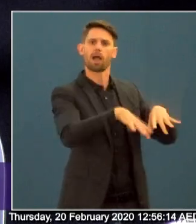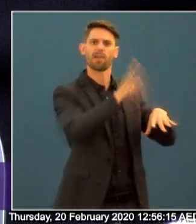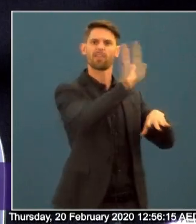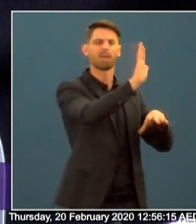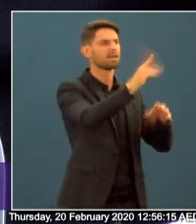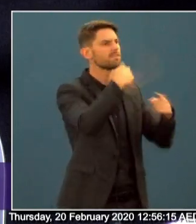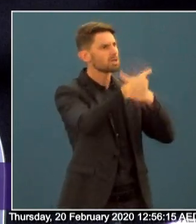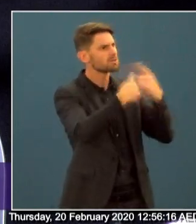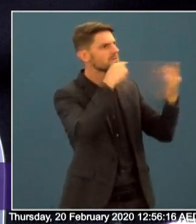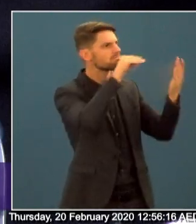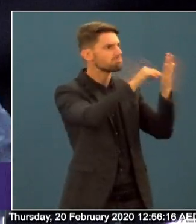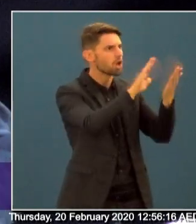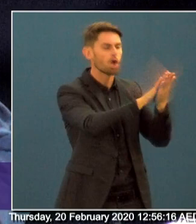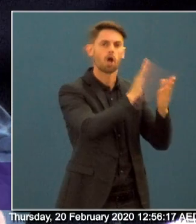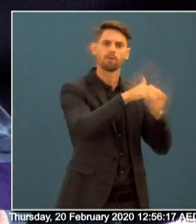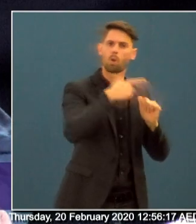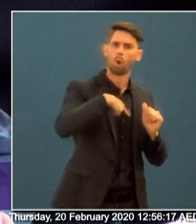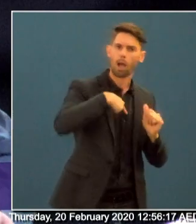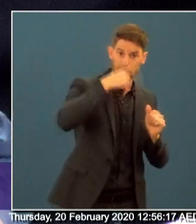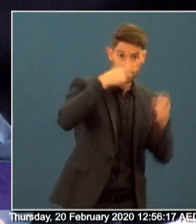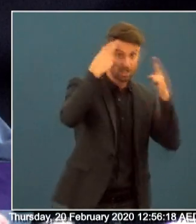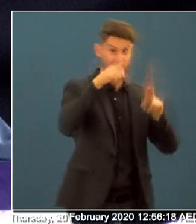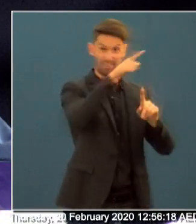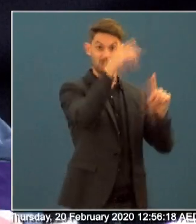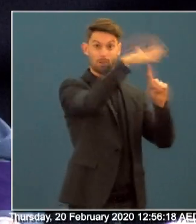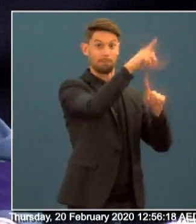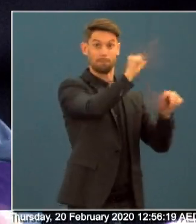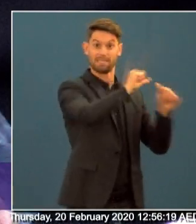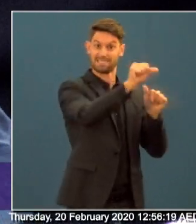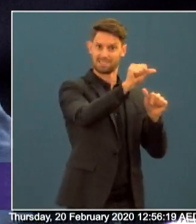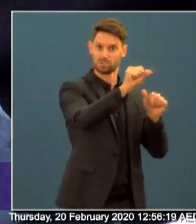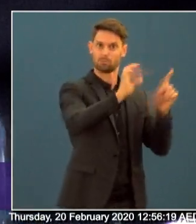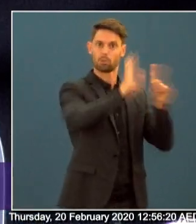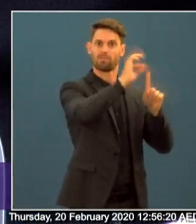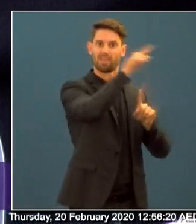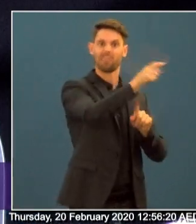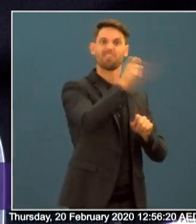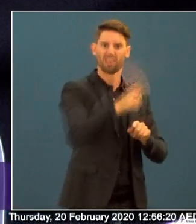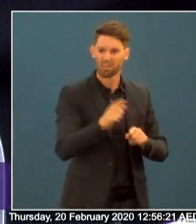You highlight the indignity of the cause of disability being coded —